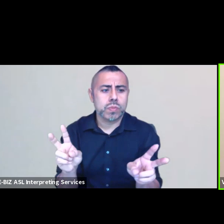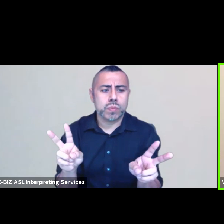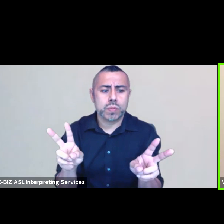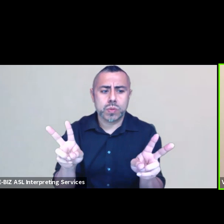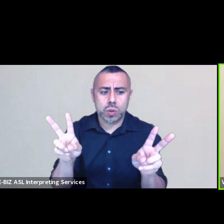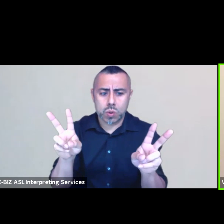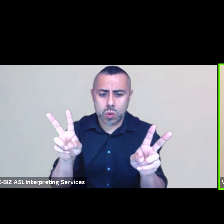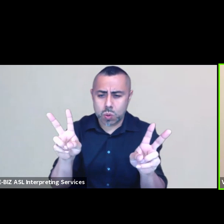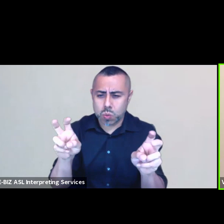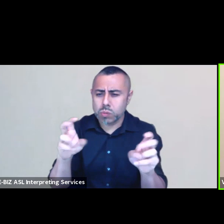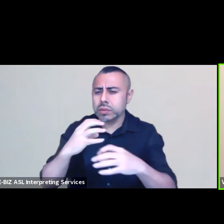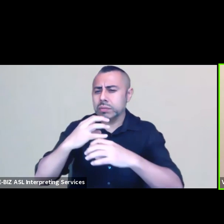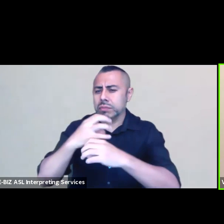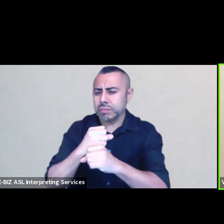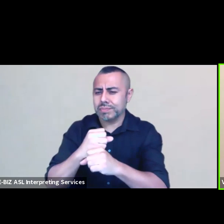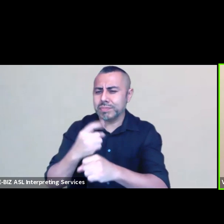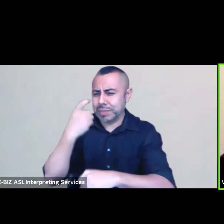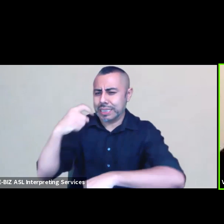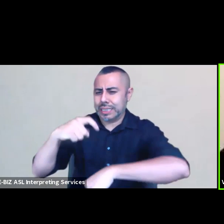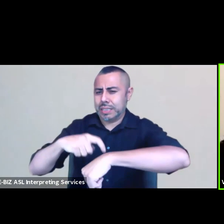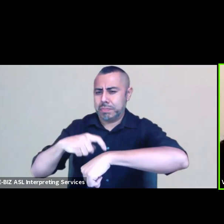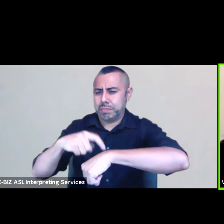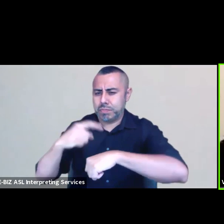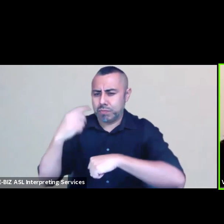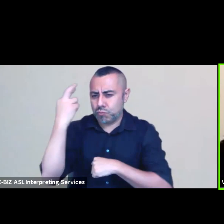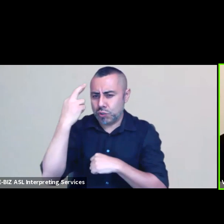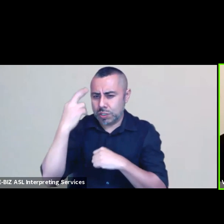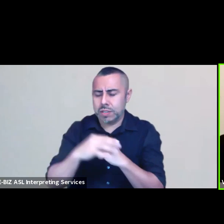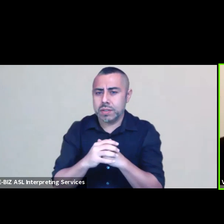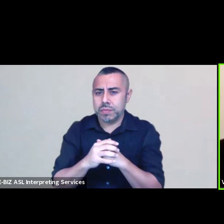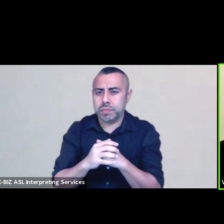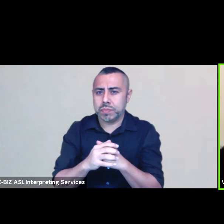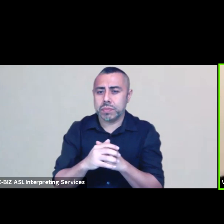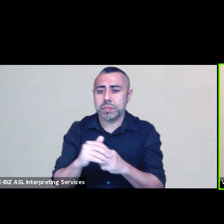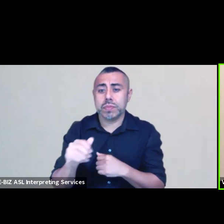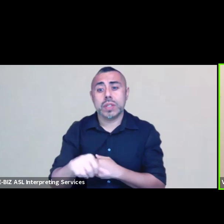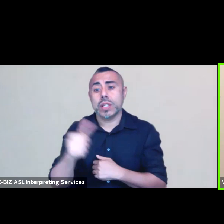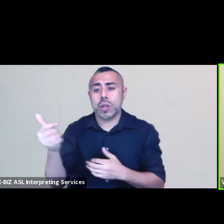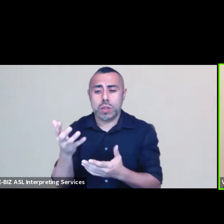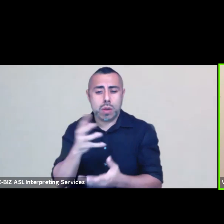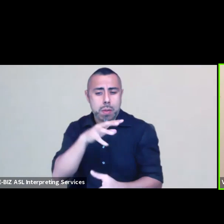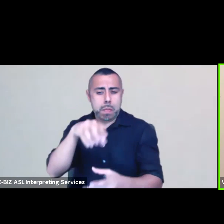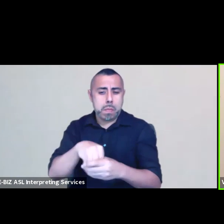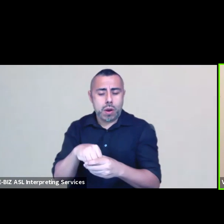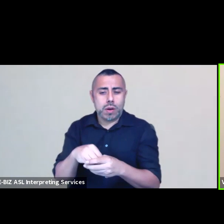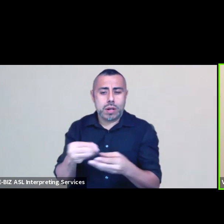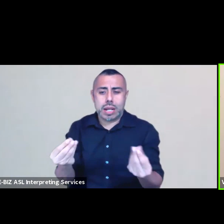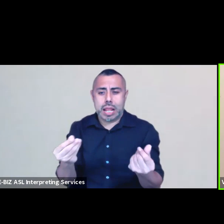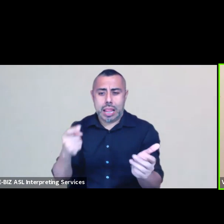paraphrase a little bit for time, another part of the land acknowledgment written by Adrian Wong of SpiderWebShow